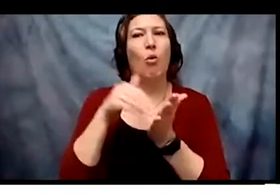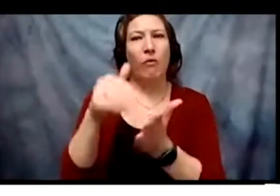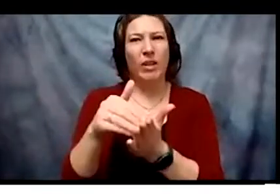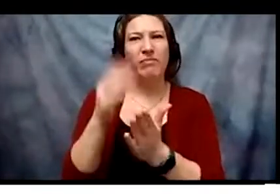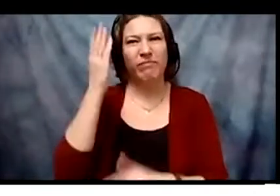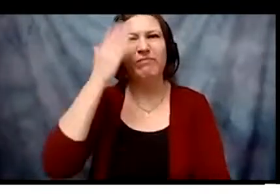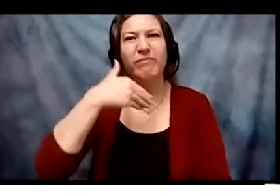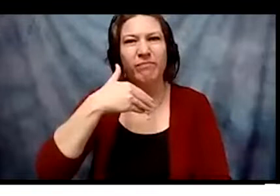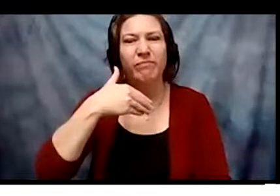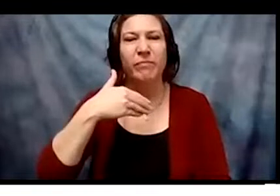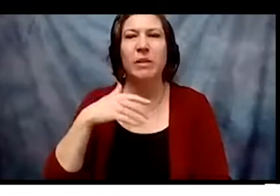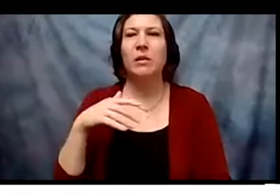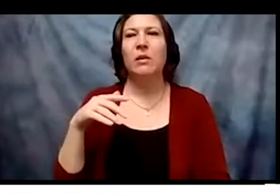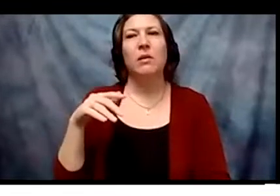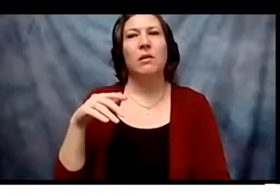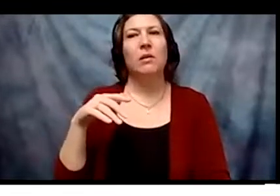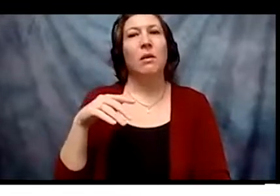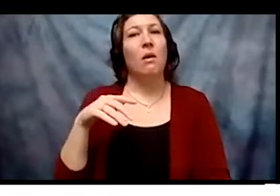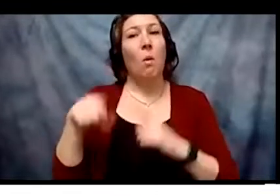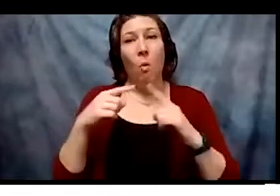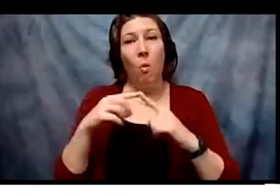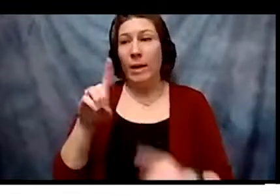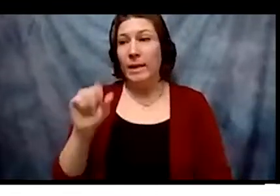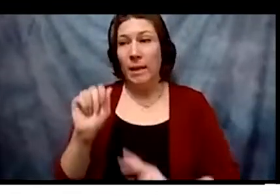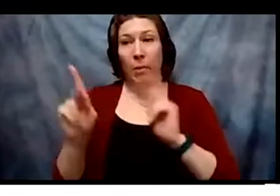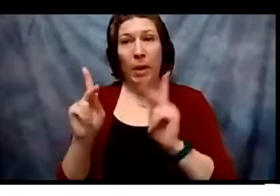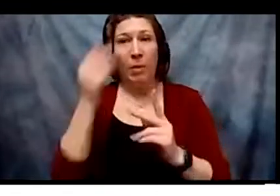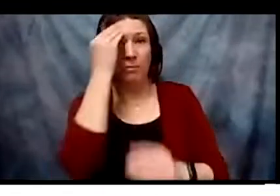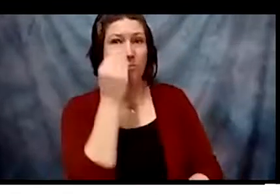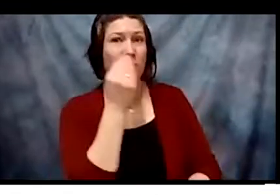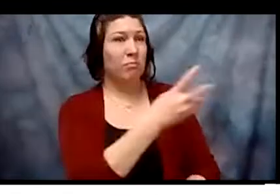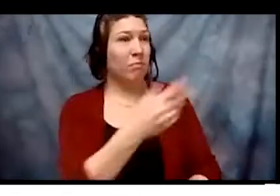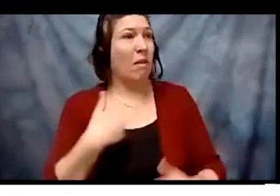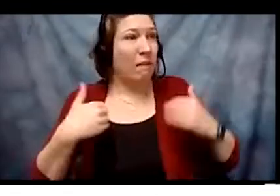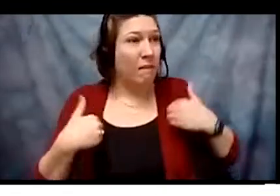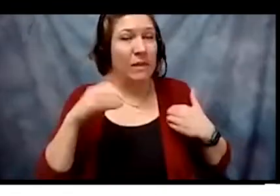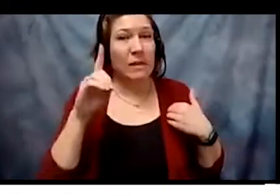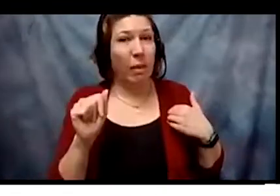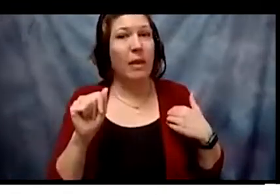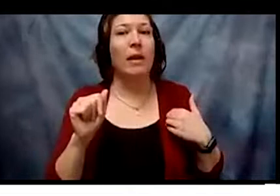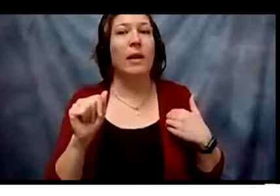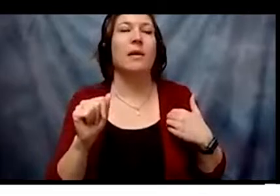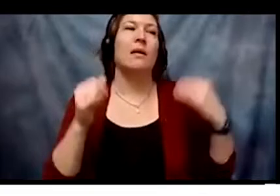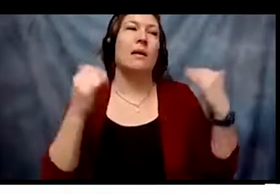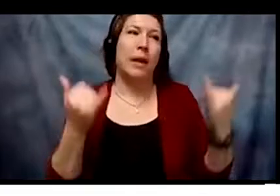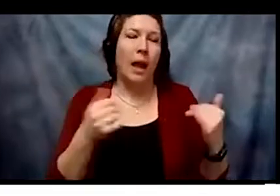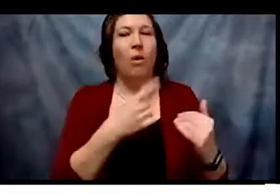And yet when disabled people inform someone else of their disability, they then have to answer questions like,